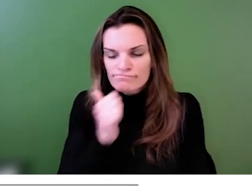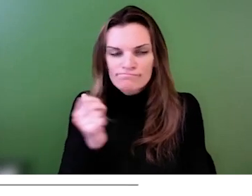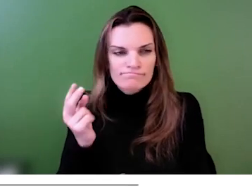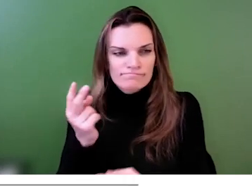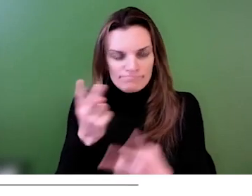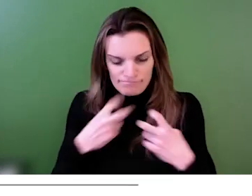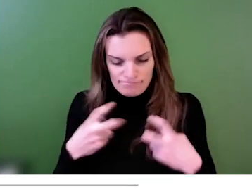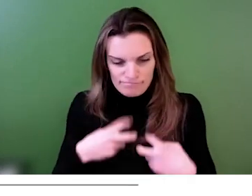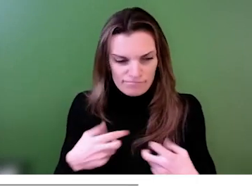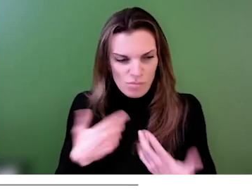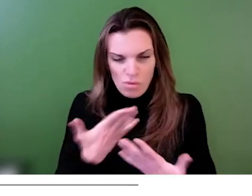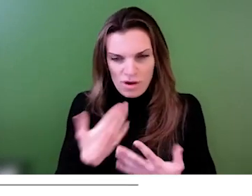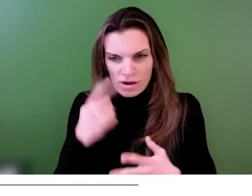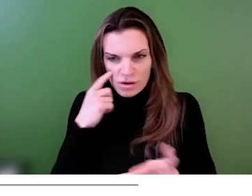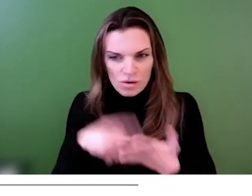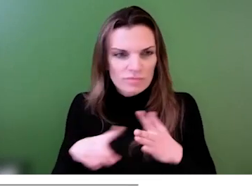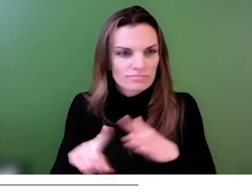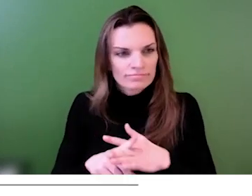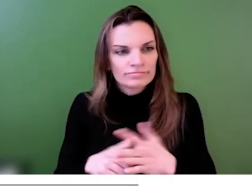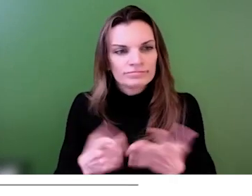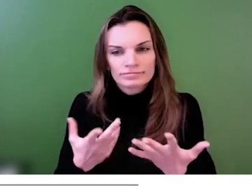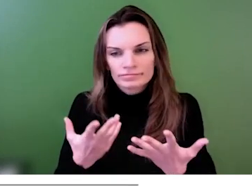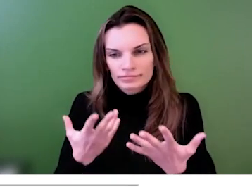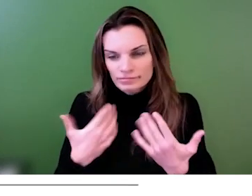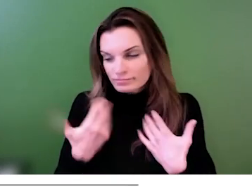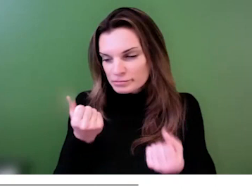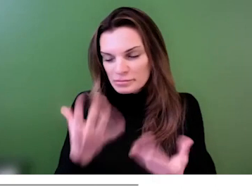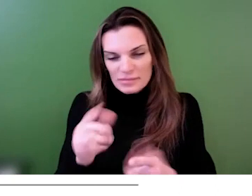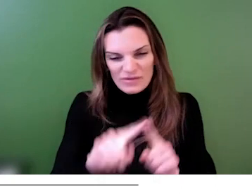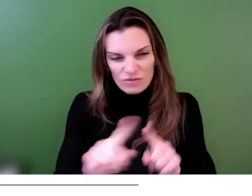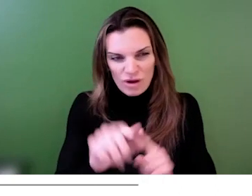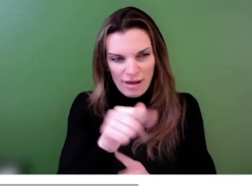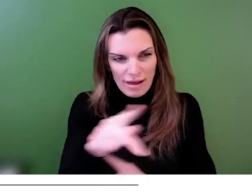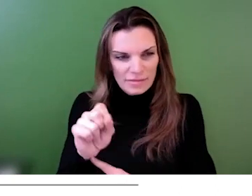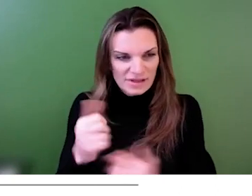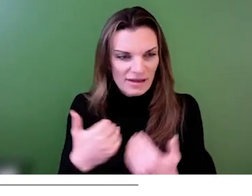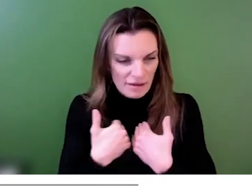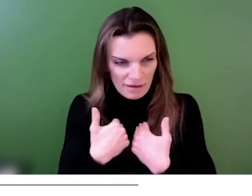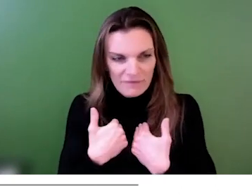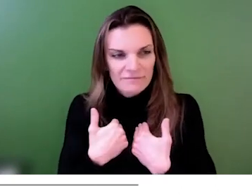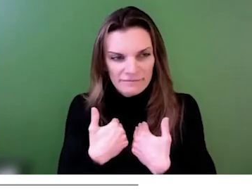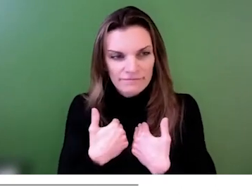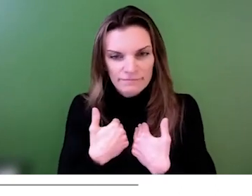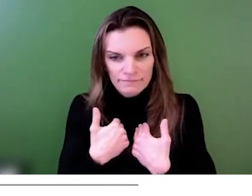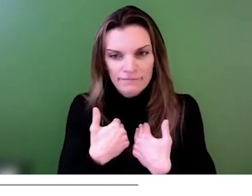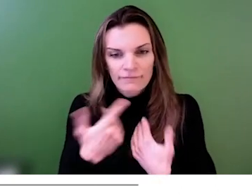symptoms you experienced everyday. There are many apps for this kind of thing, if that works for you or you can keep a